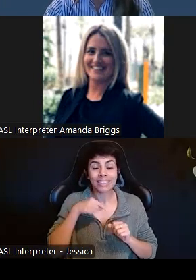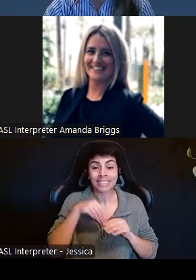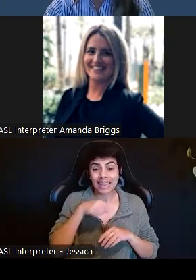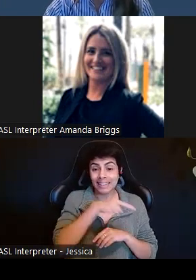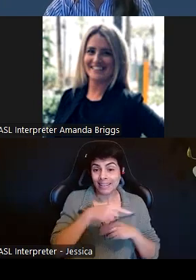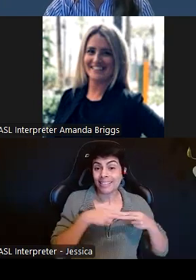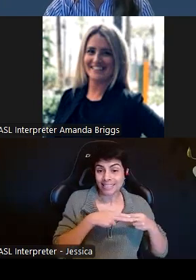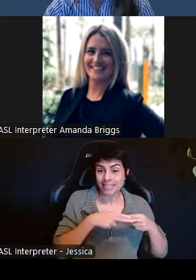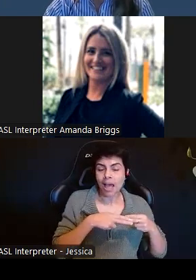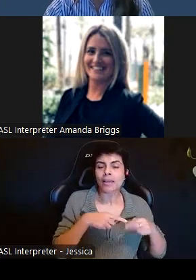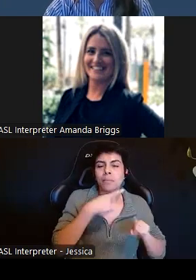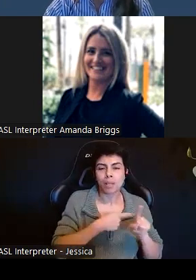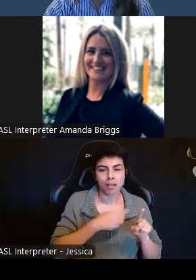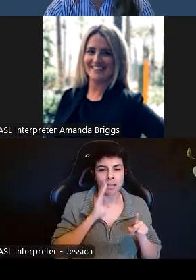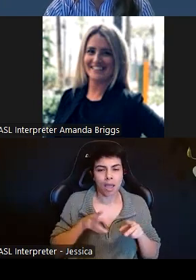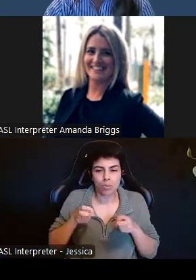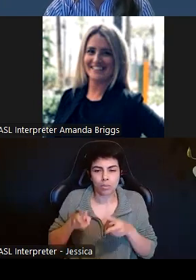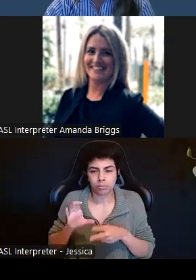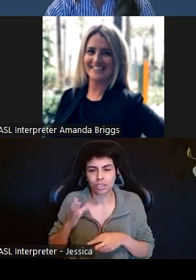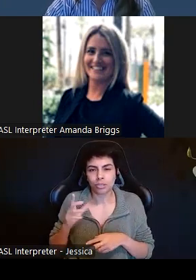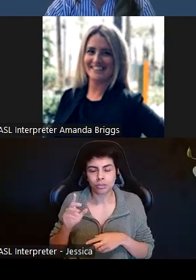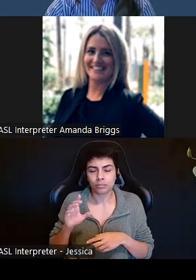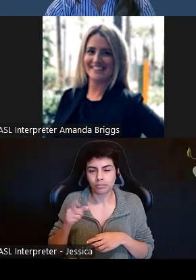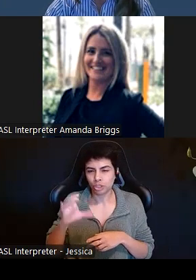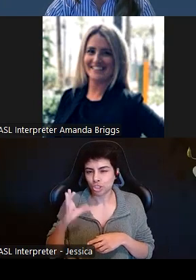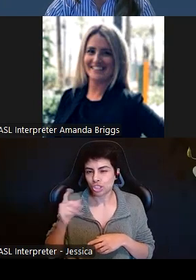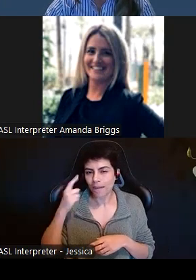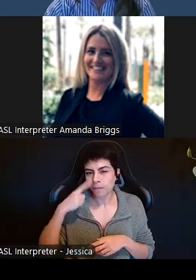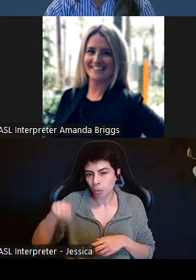So, people can have that, that link in a variety of ways.